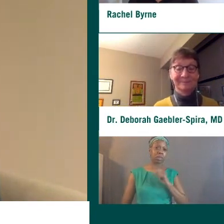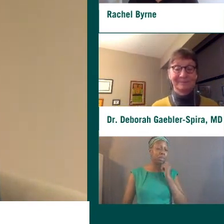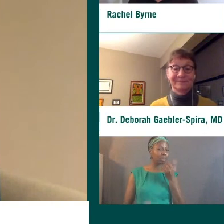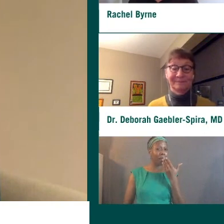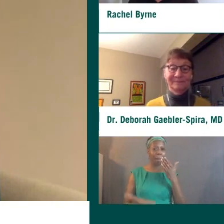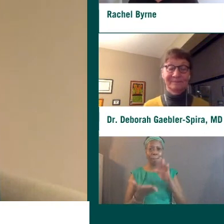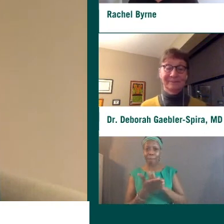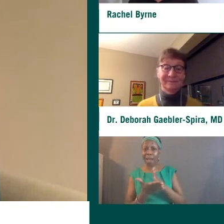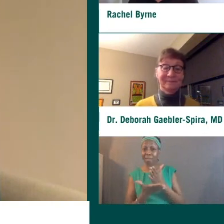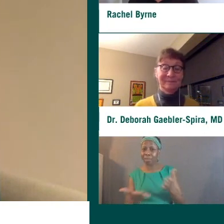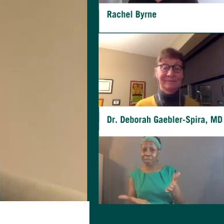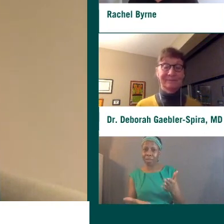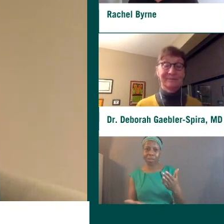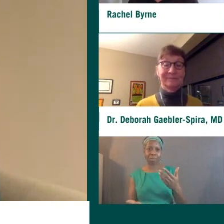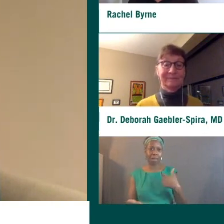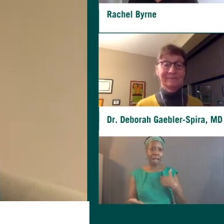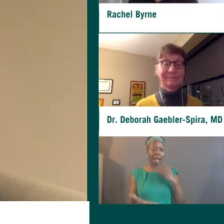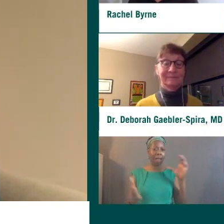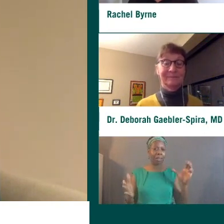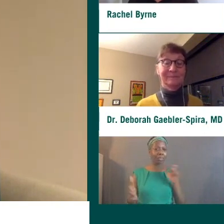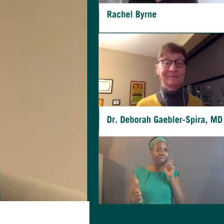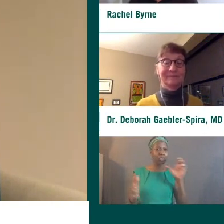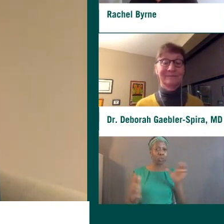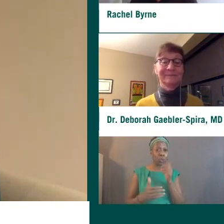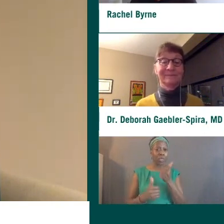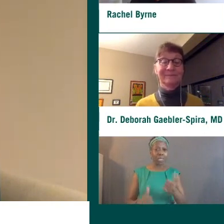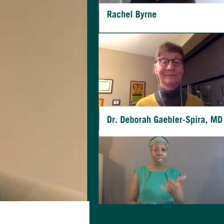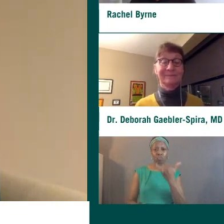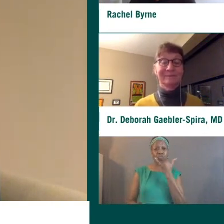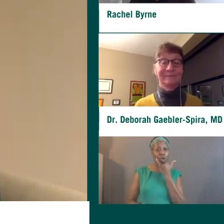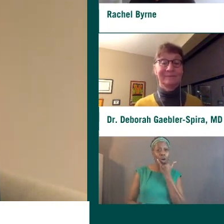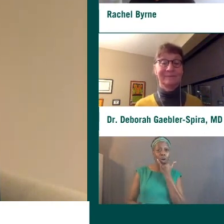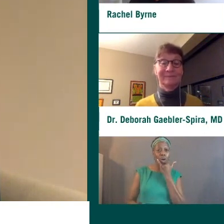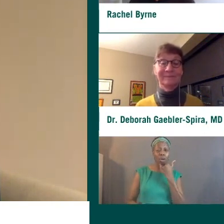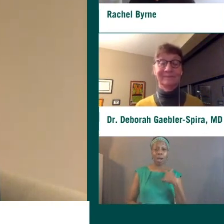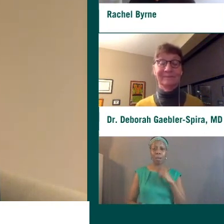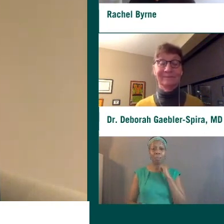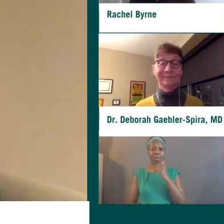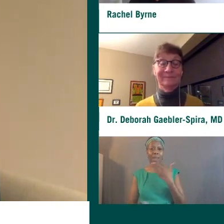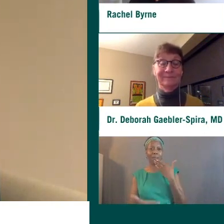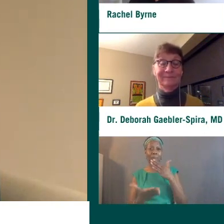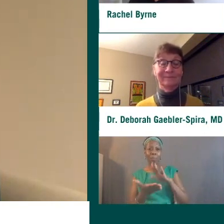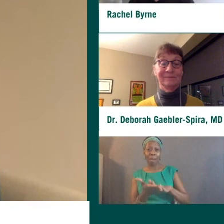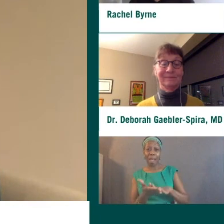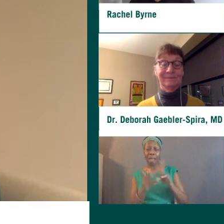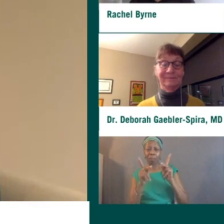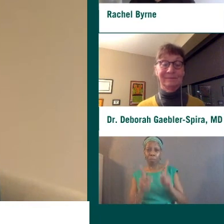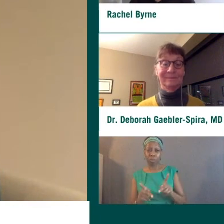You didn't do anything wrong. You're not a bad person. And she has moved forward in that space,